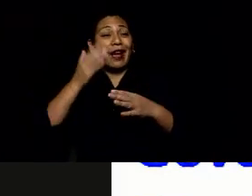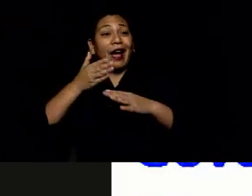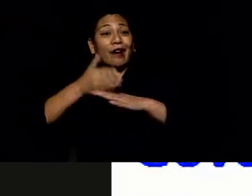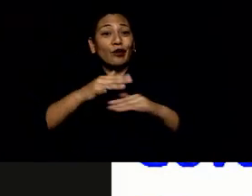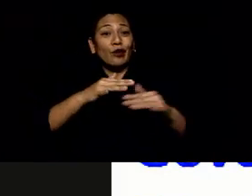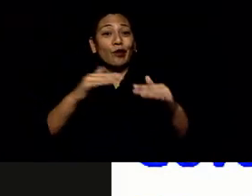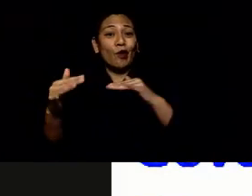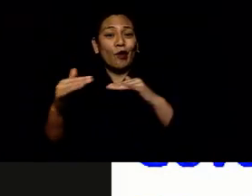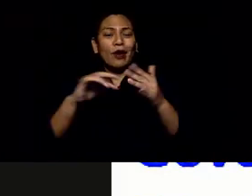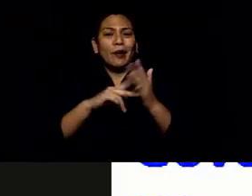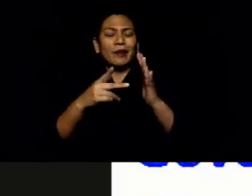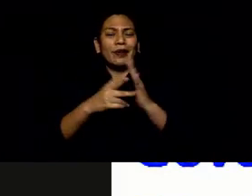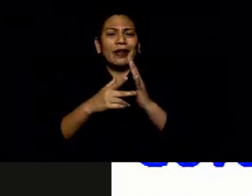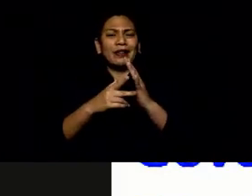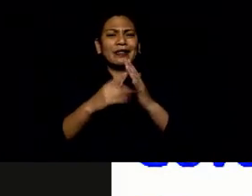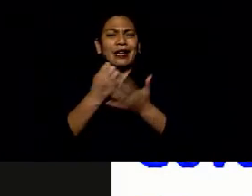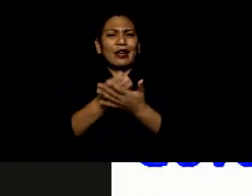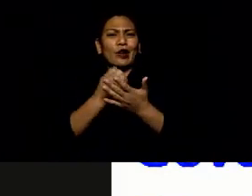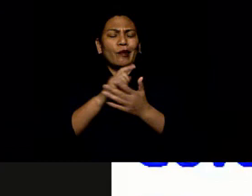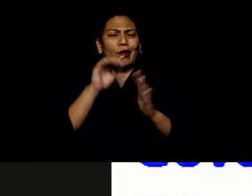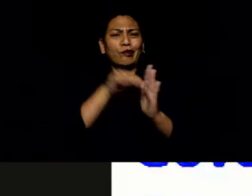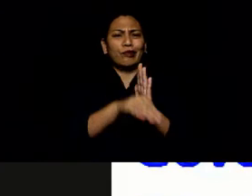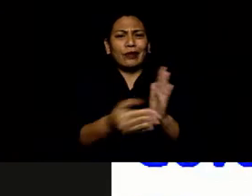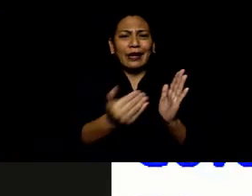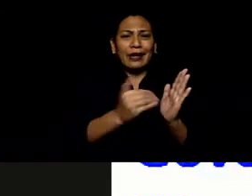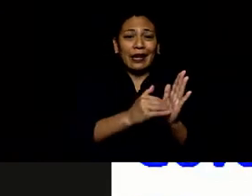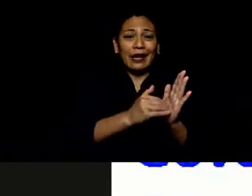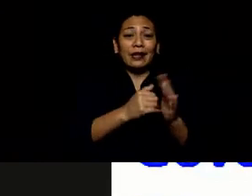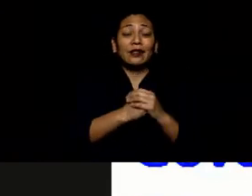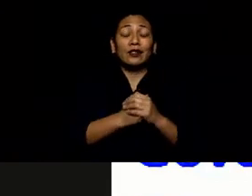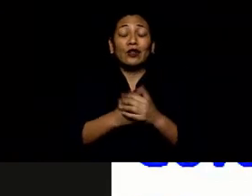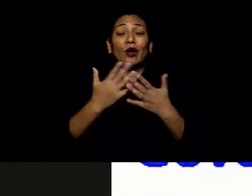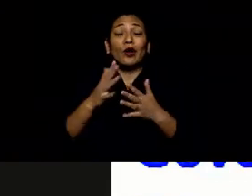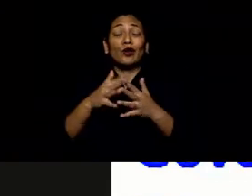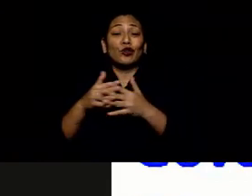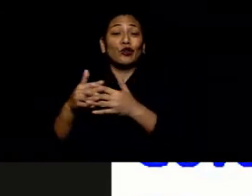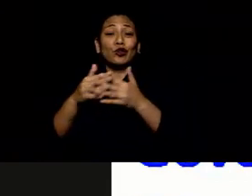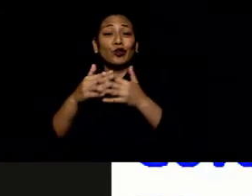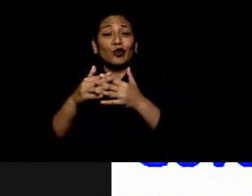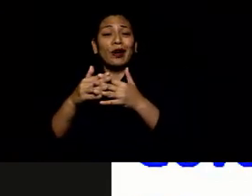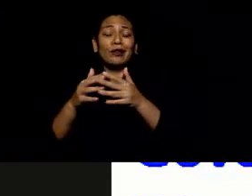So the US council of economic advisers came up with this solution,